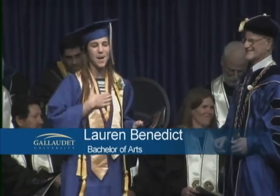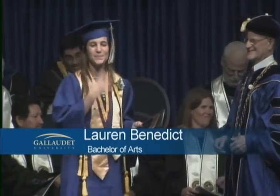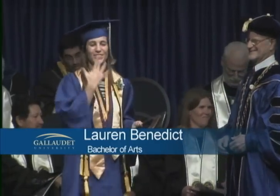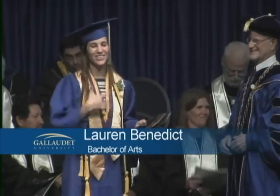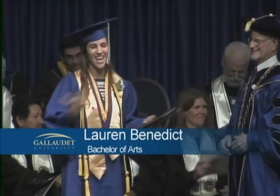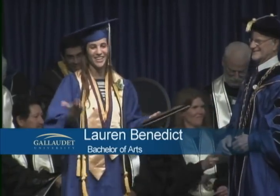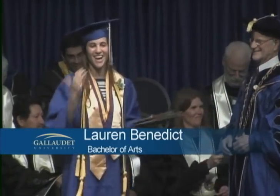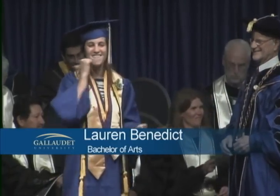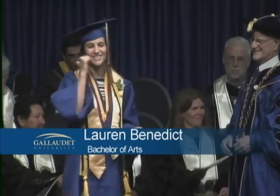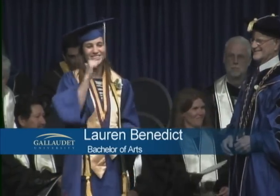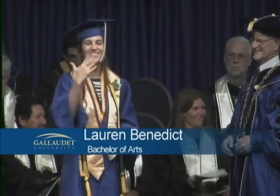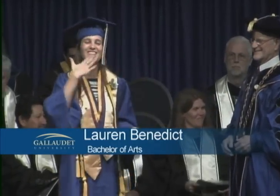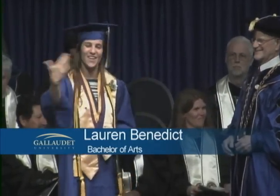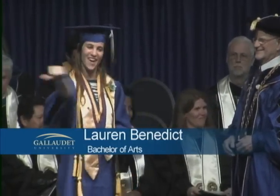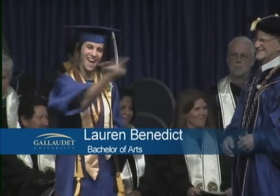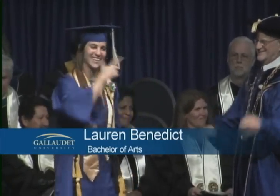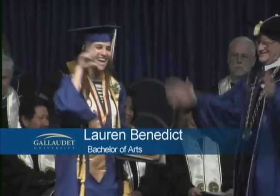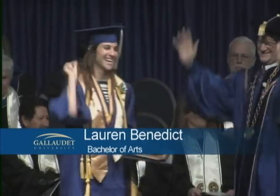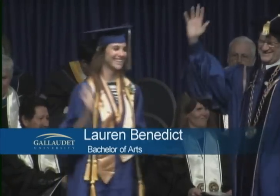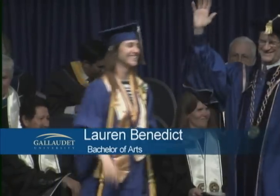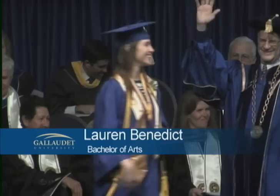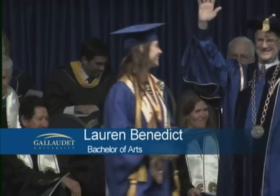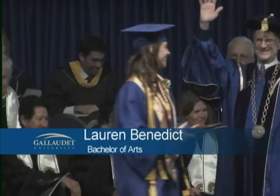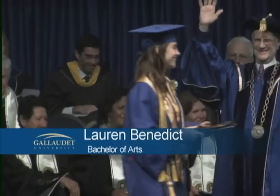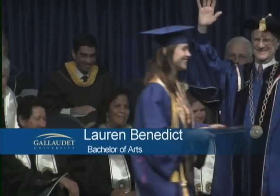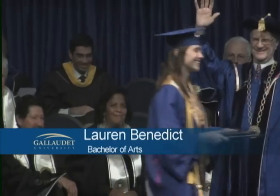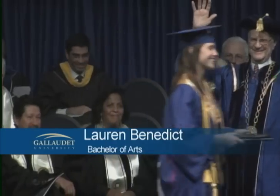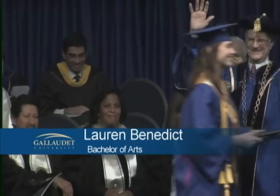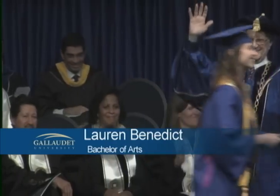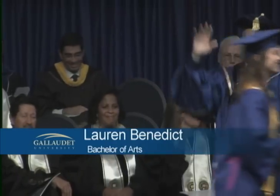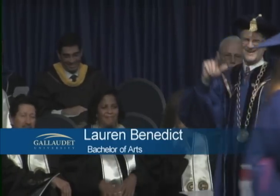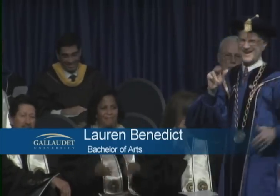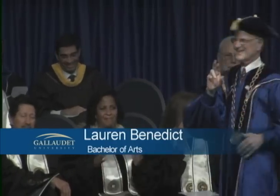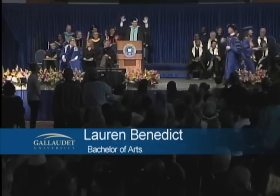Gallaudet's helped me so much it feels like my birthday every day. Thanks Gallaudet.